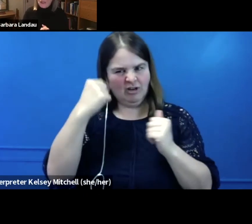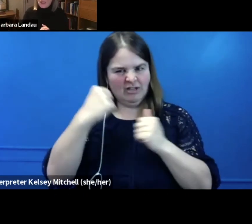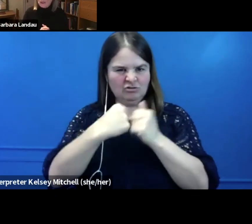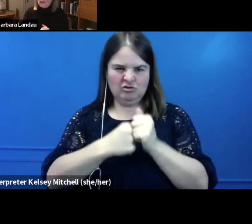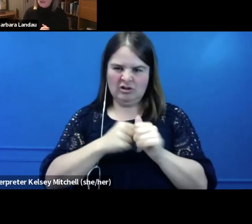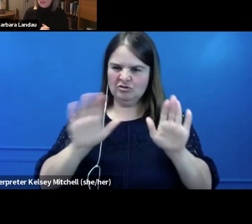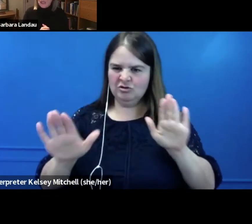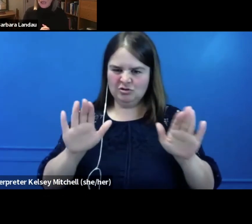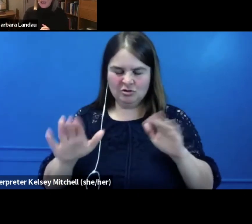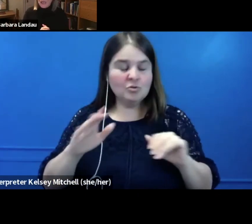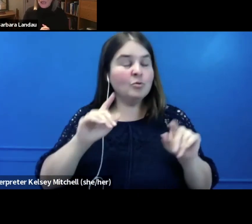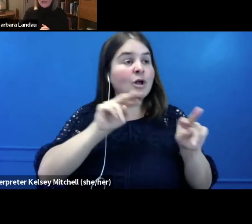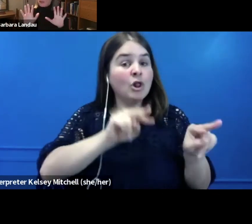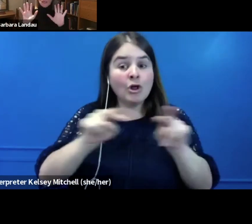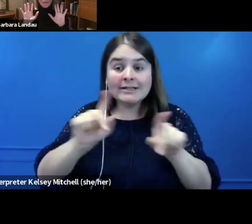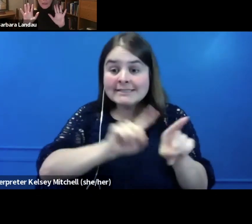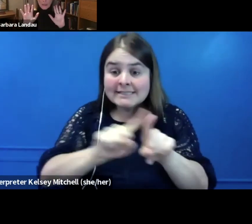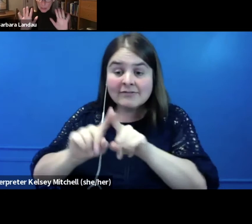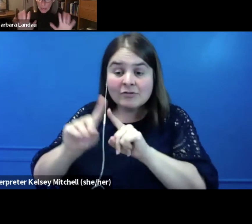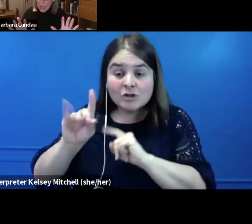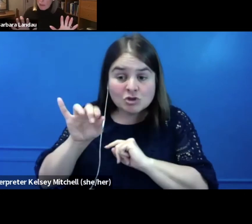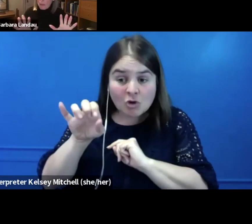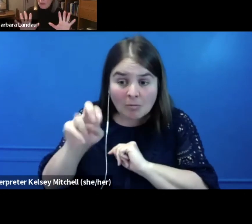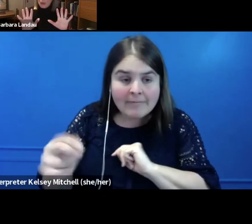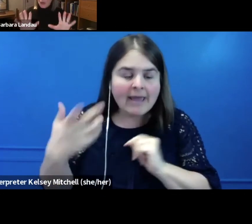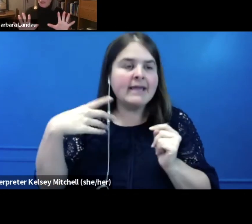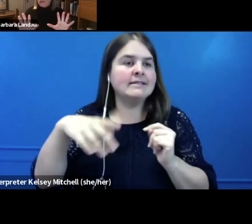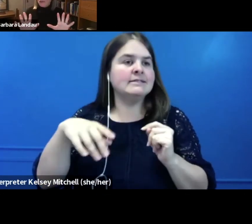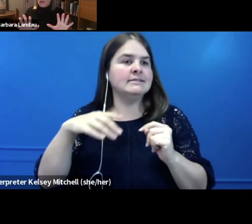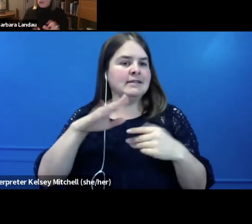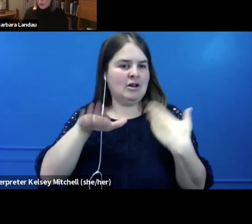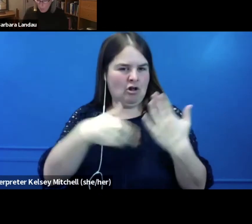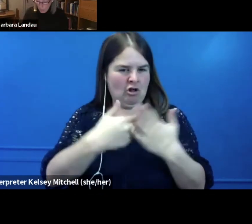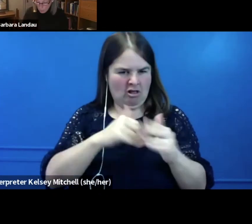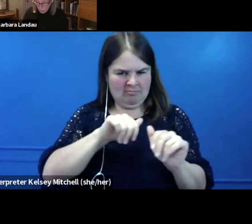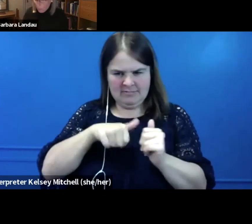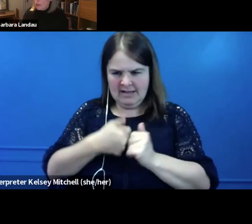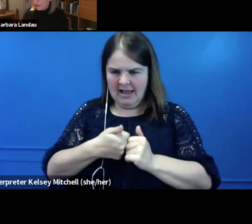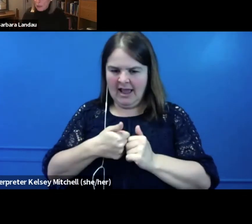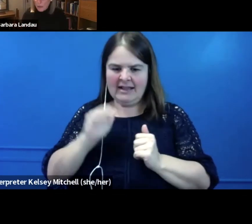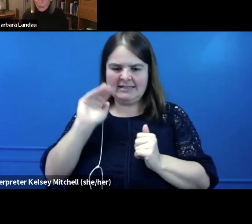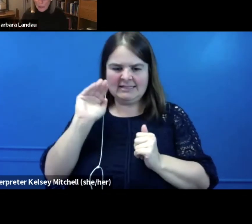that look like they reflect the same cognitive